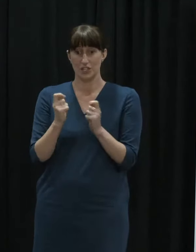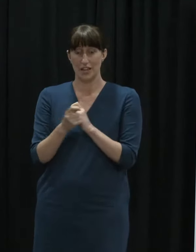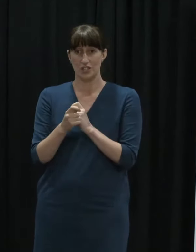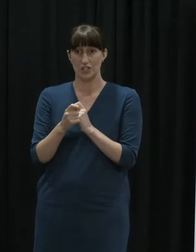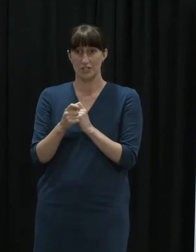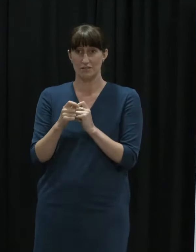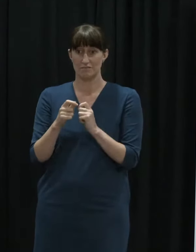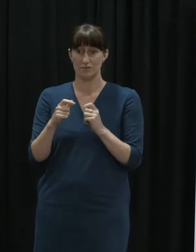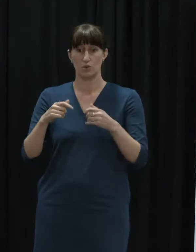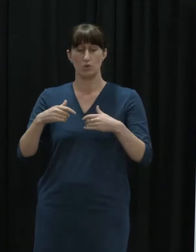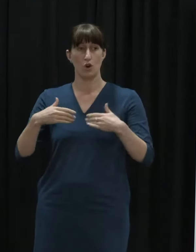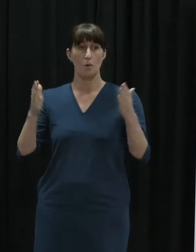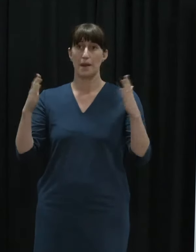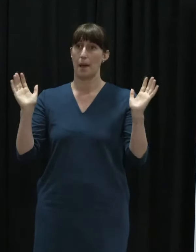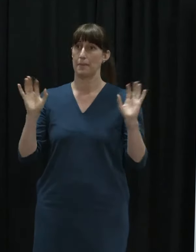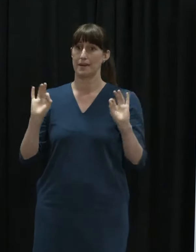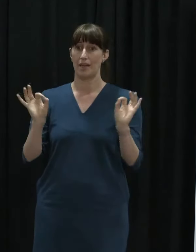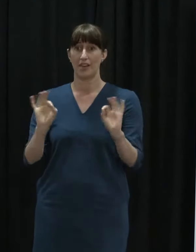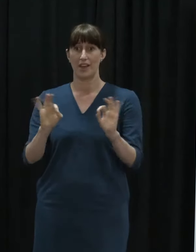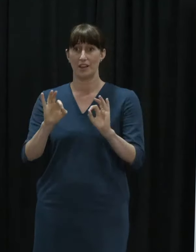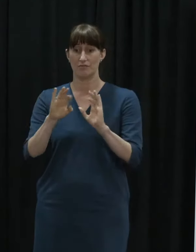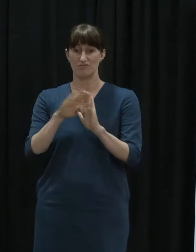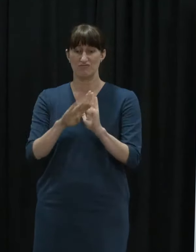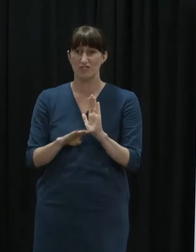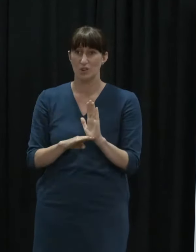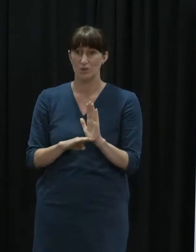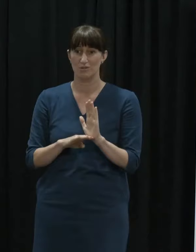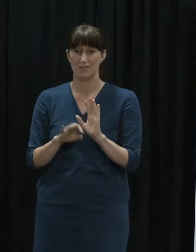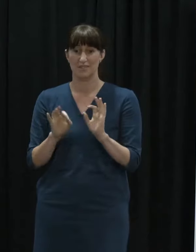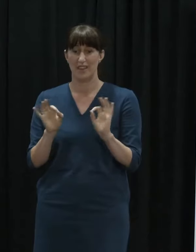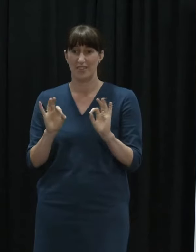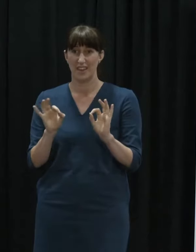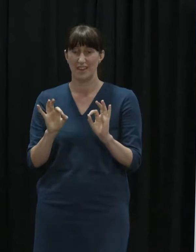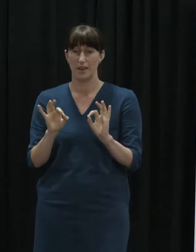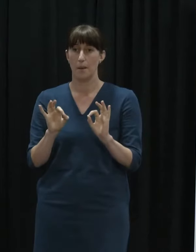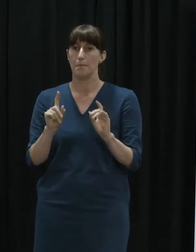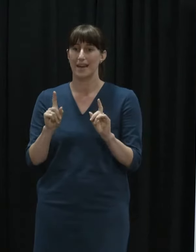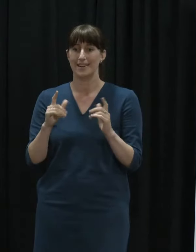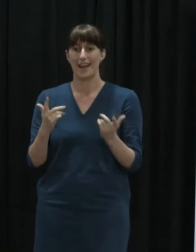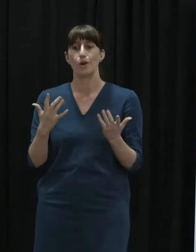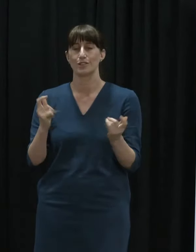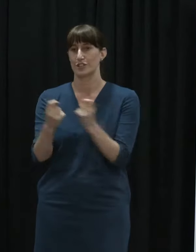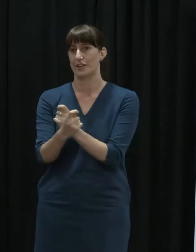that removed them, the likes of Denmark in August recently reinstated them. Germany is trying to step up their use.